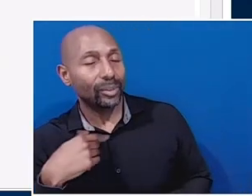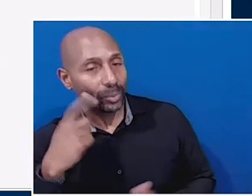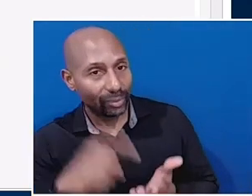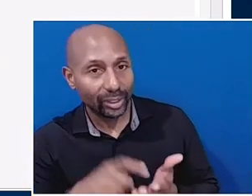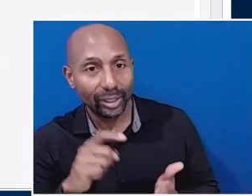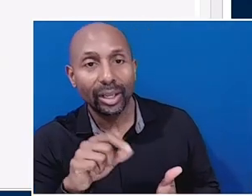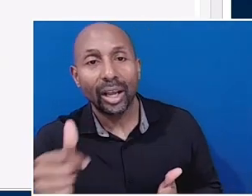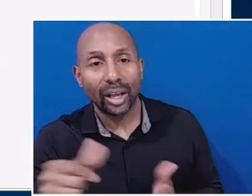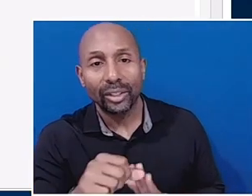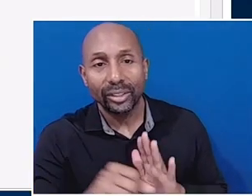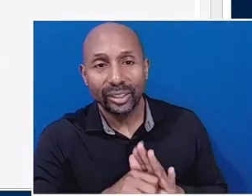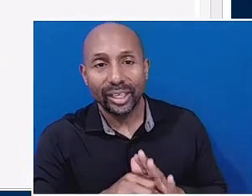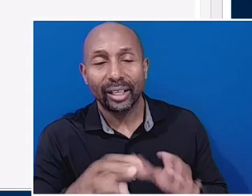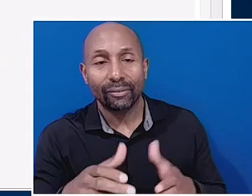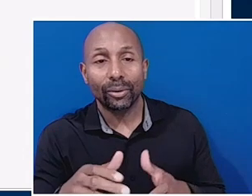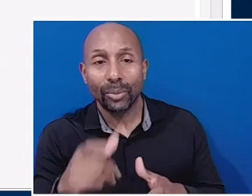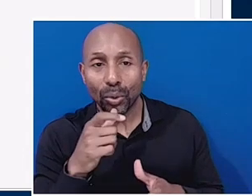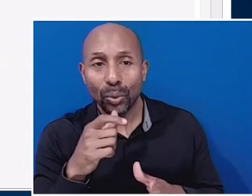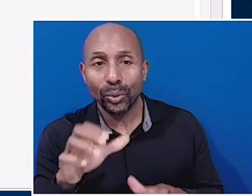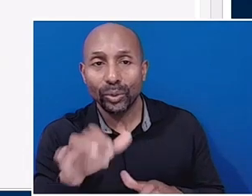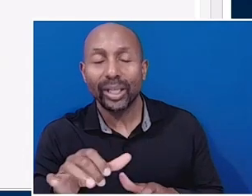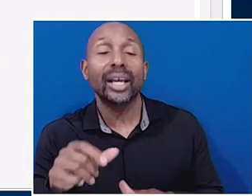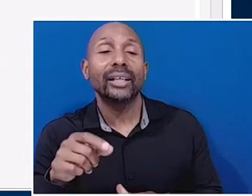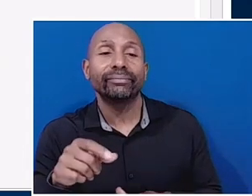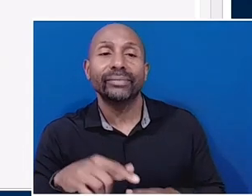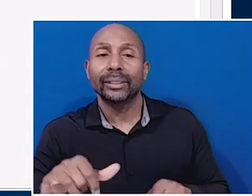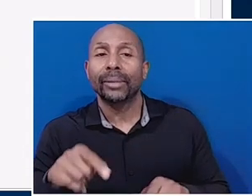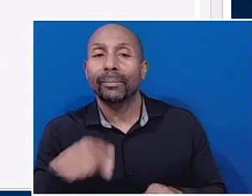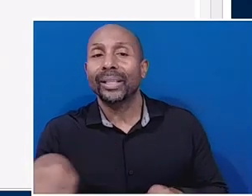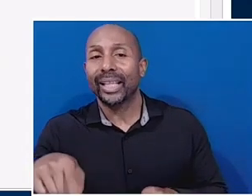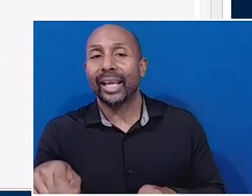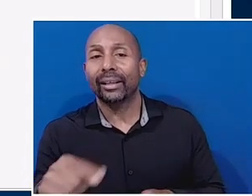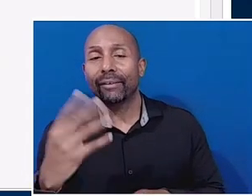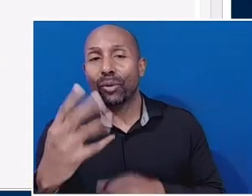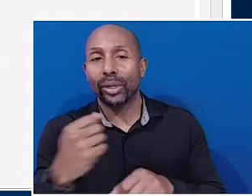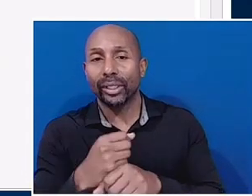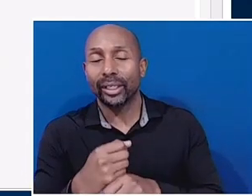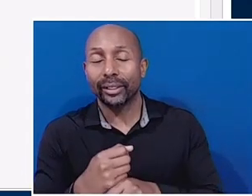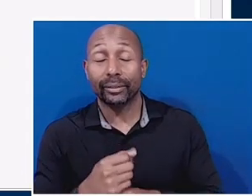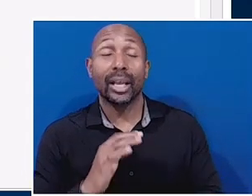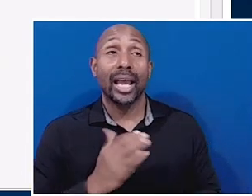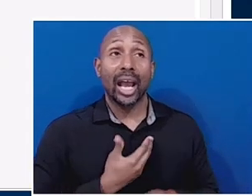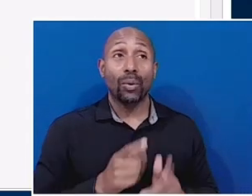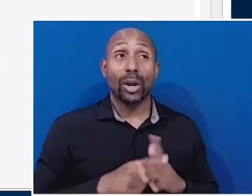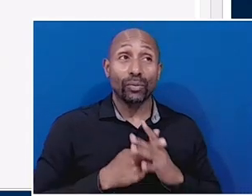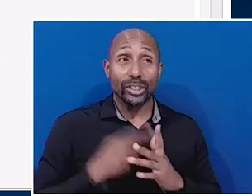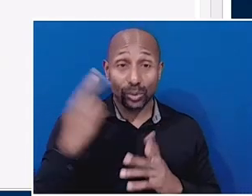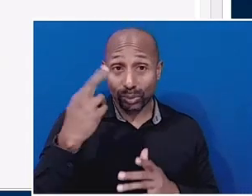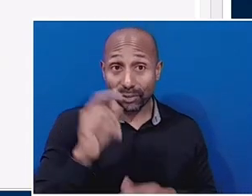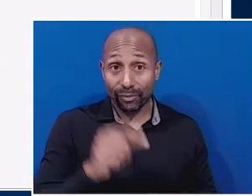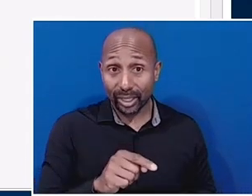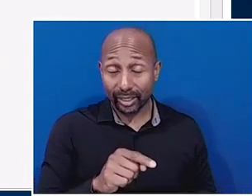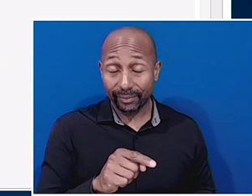And they are also four years. I think our original rationale here was, is that the state boards, whether it's the